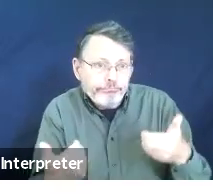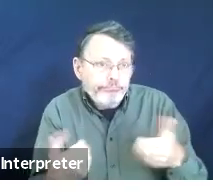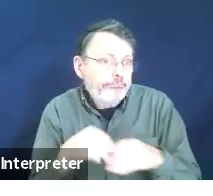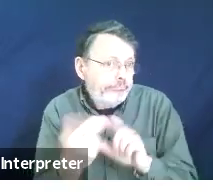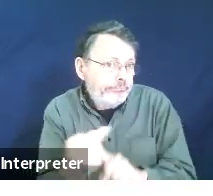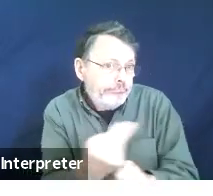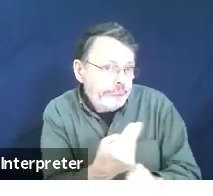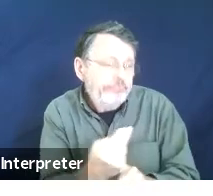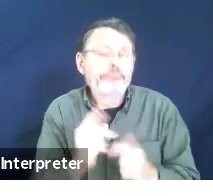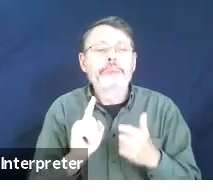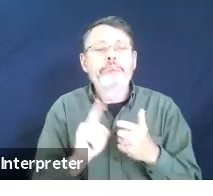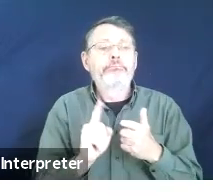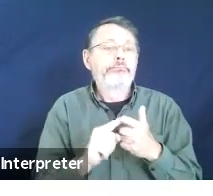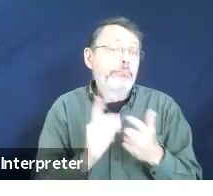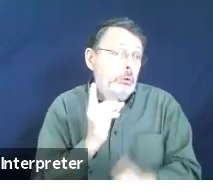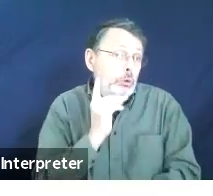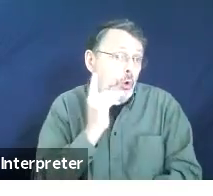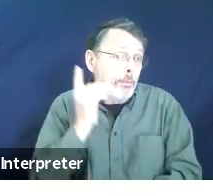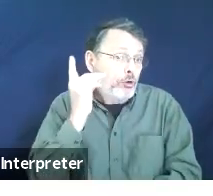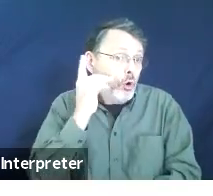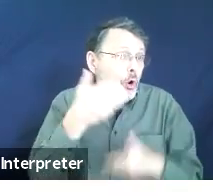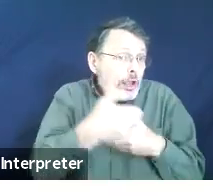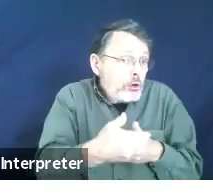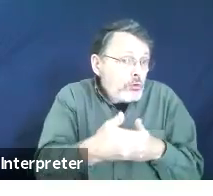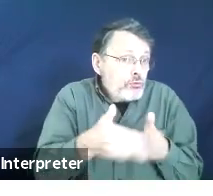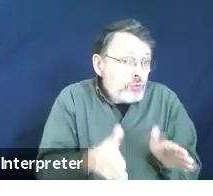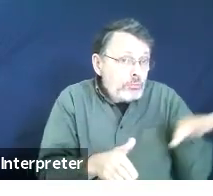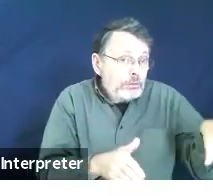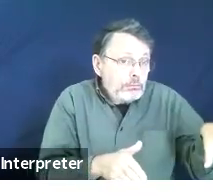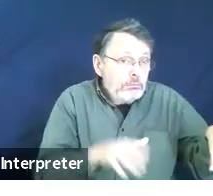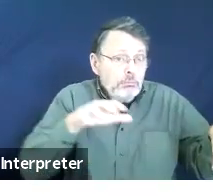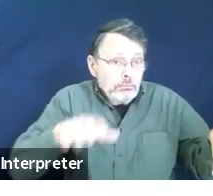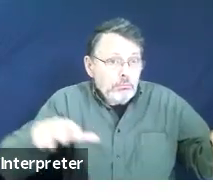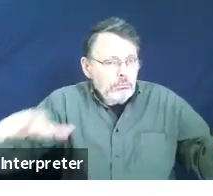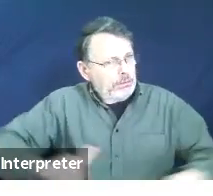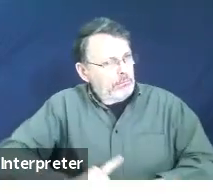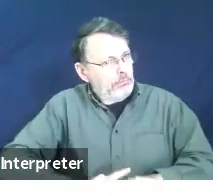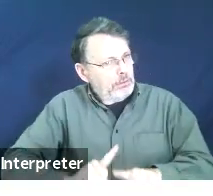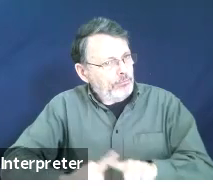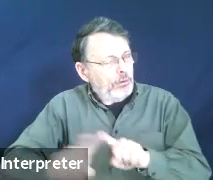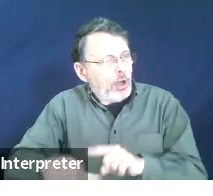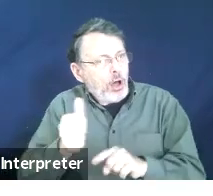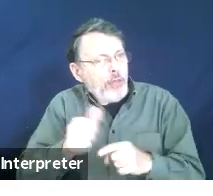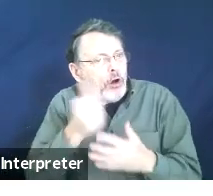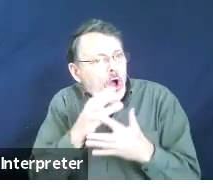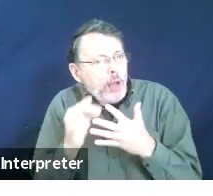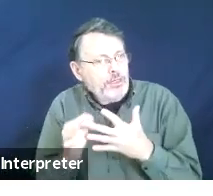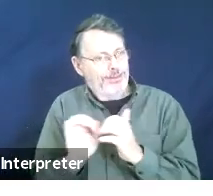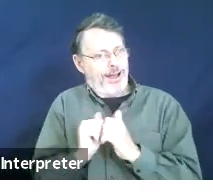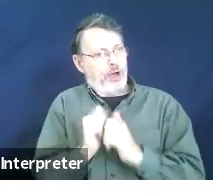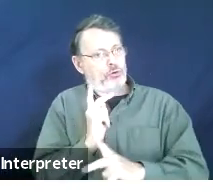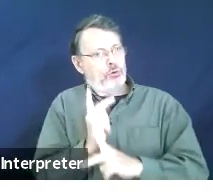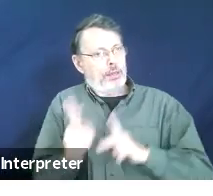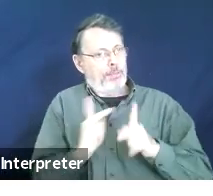looking at dormitory rooms, other alternative options to keep people safe and shelter them